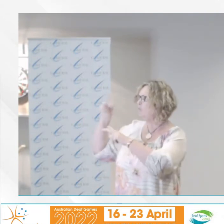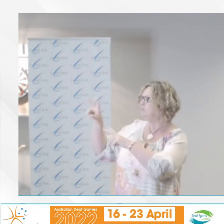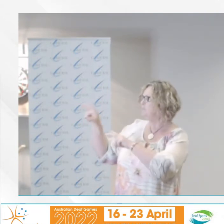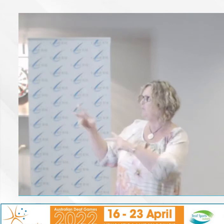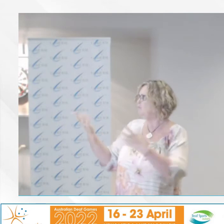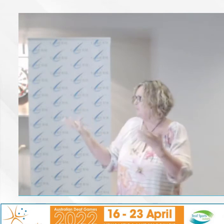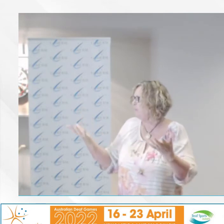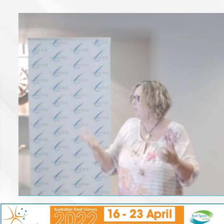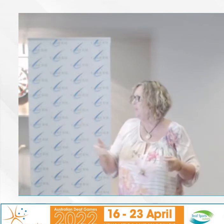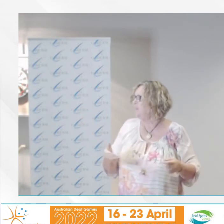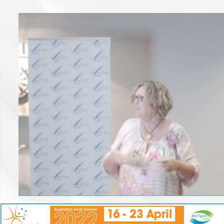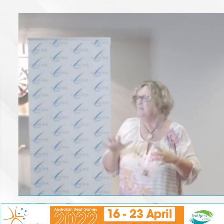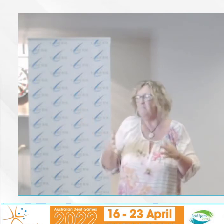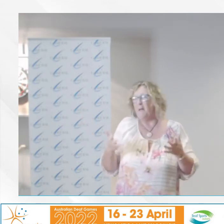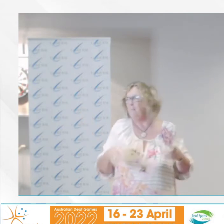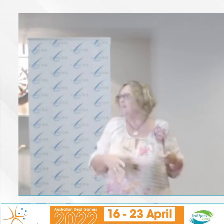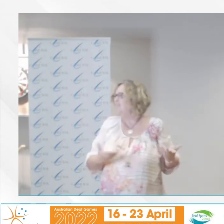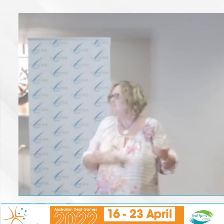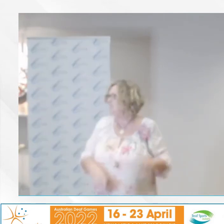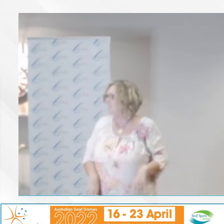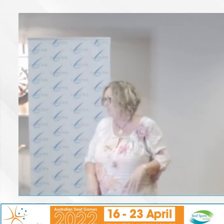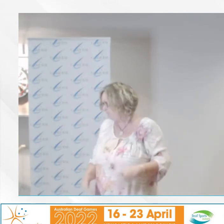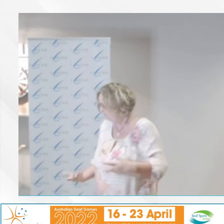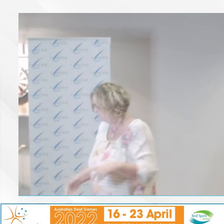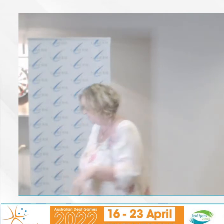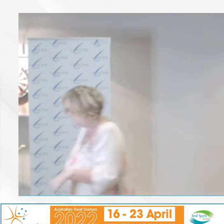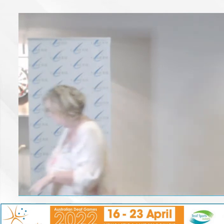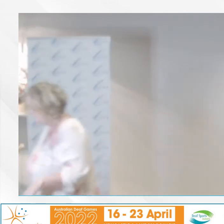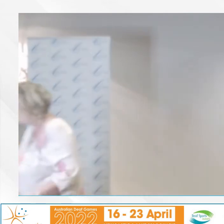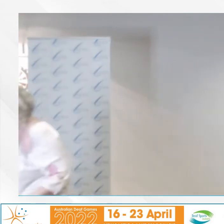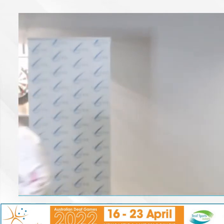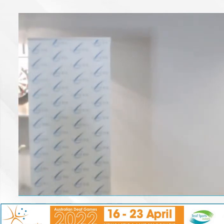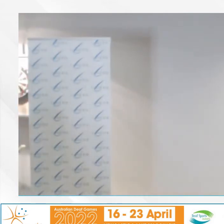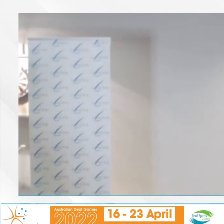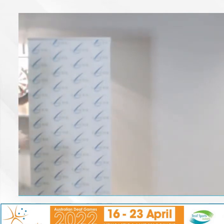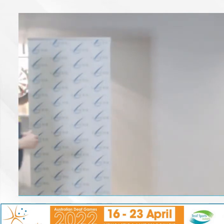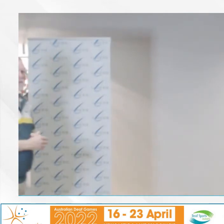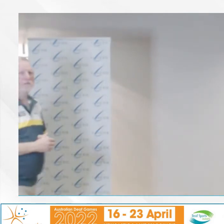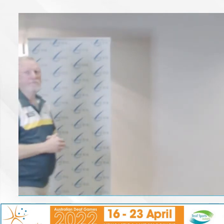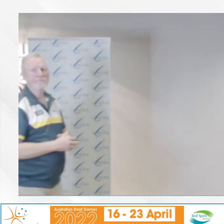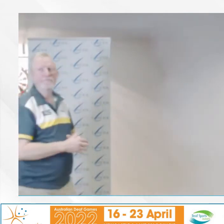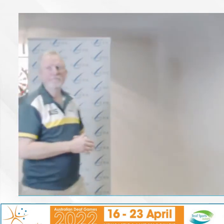the parents can go off and do their thing and we have some activities for the kids